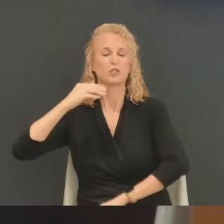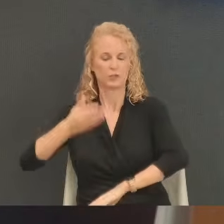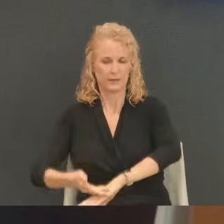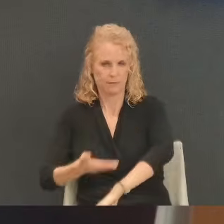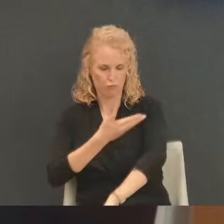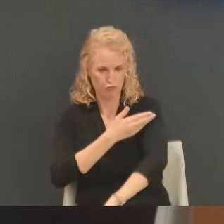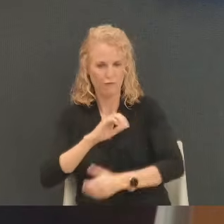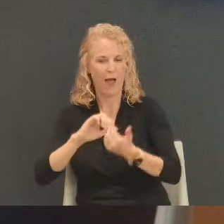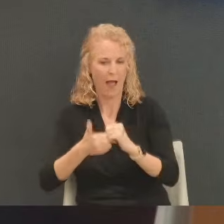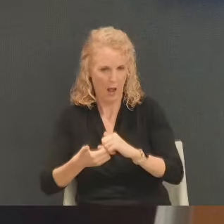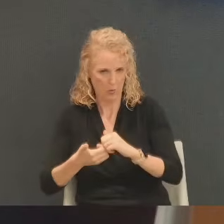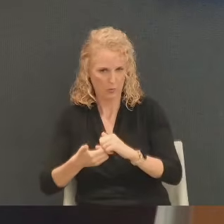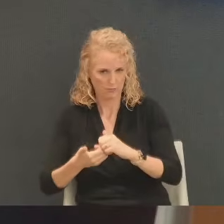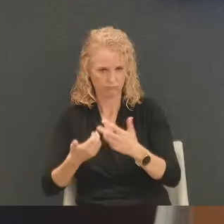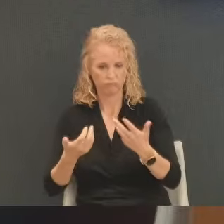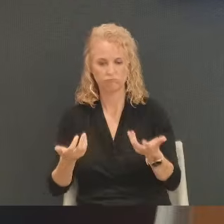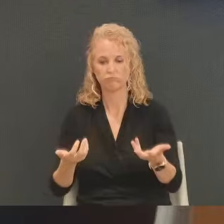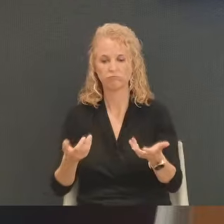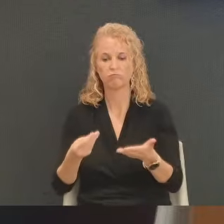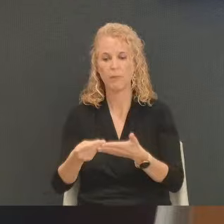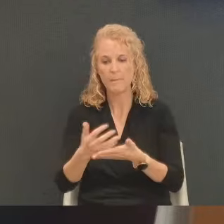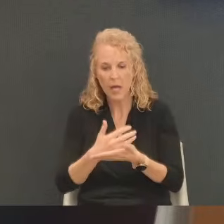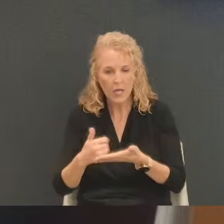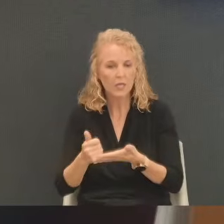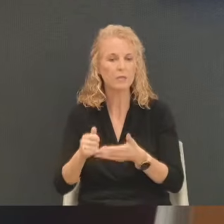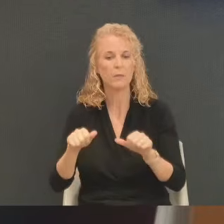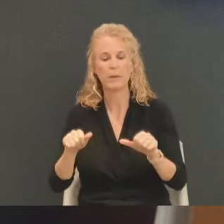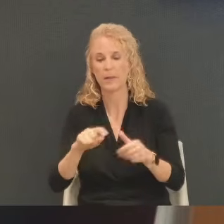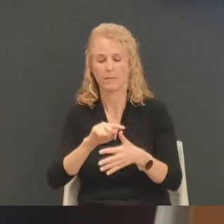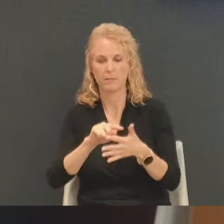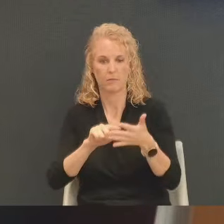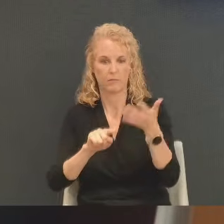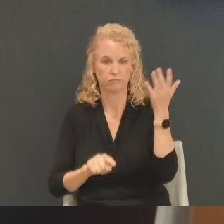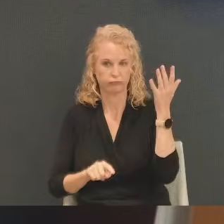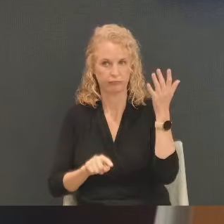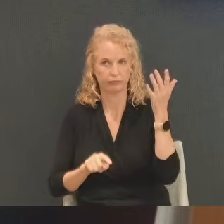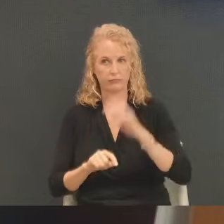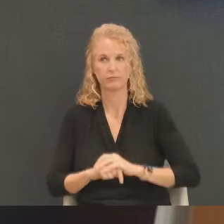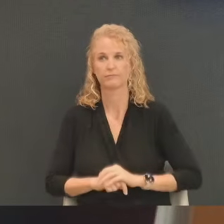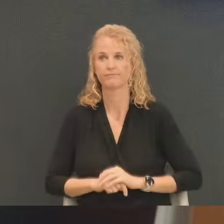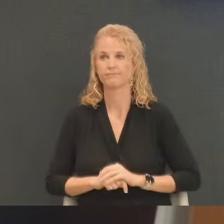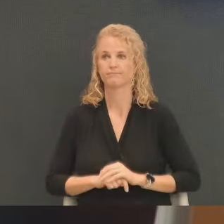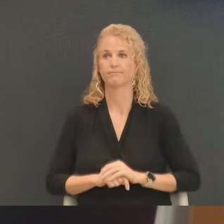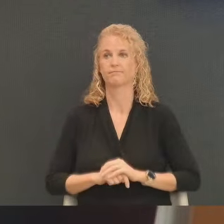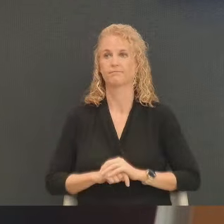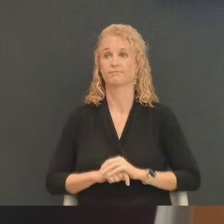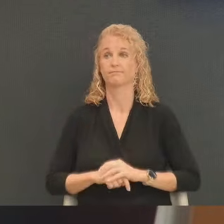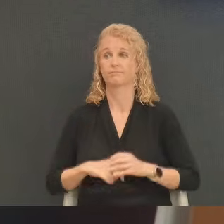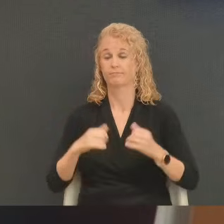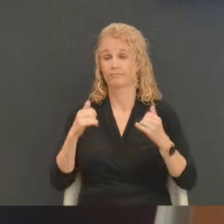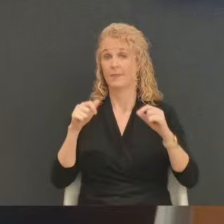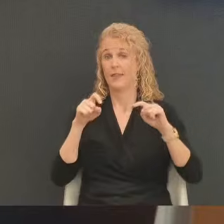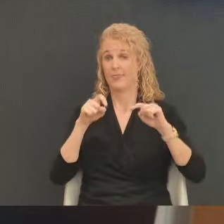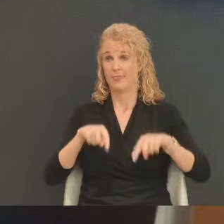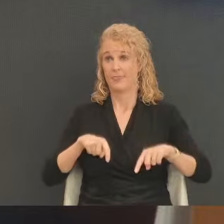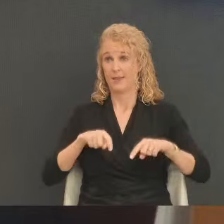fan experience, revenue generation possibilities, all those types of things. this is the facility